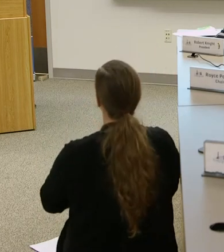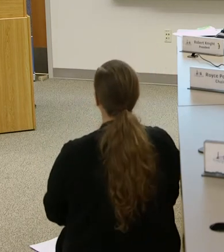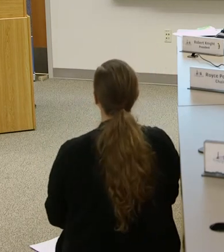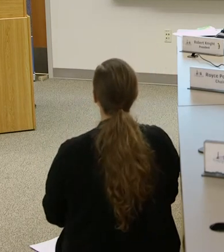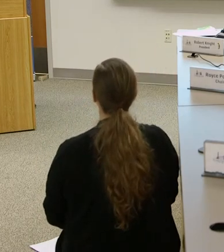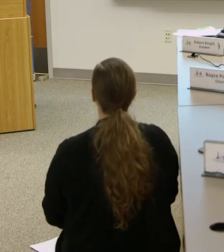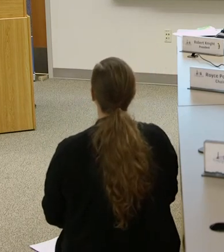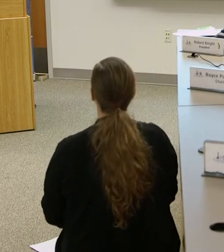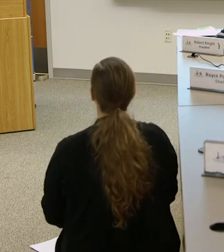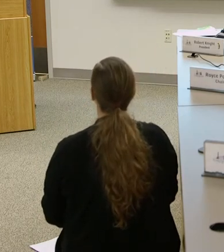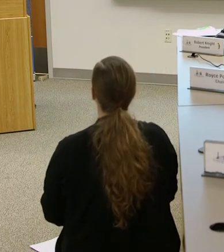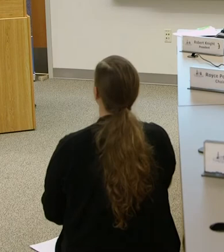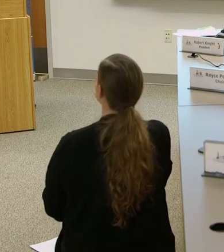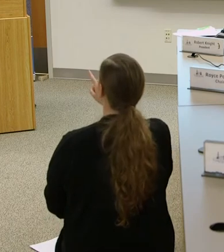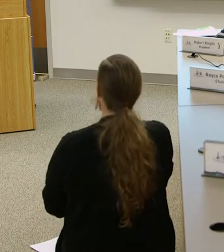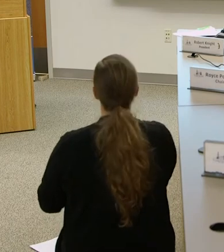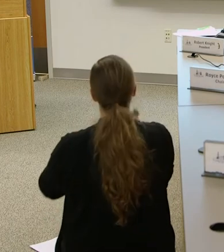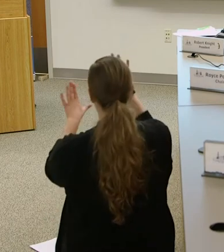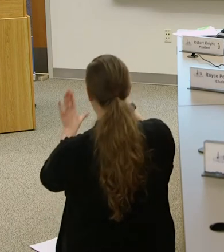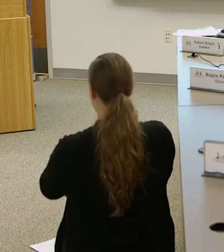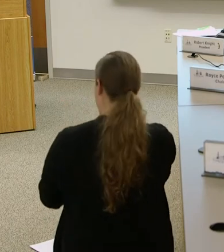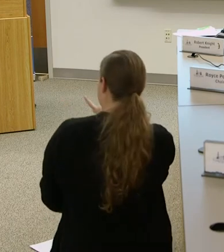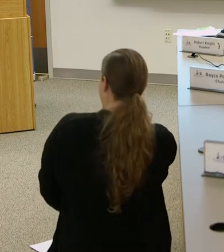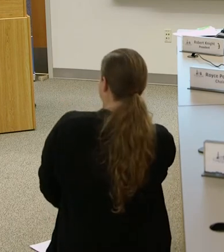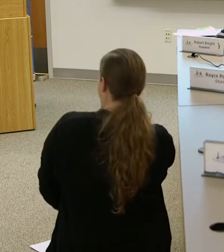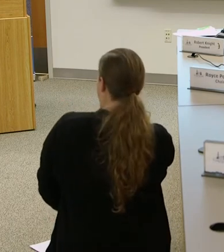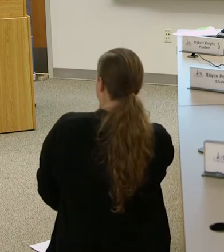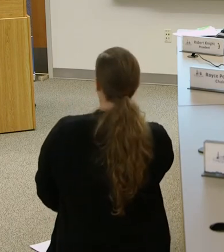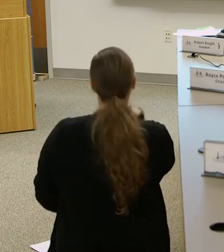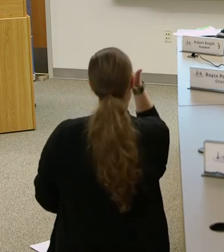She has a wonderful personality and I know she's going to be very successful.